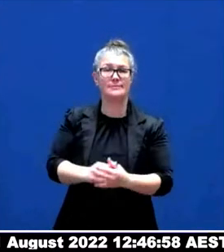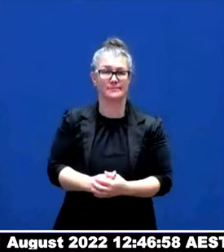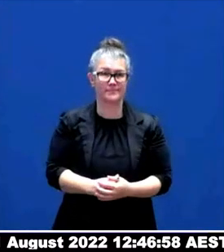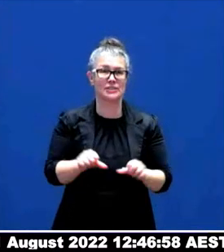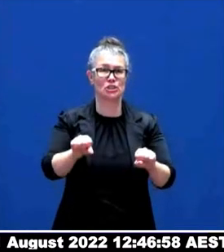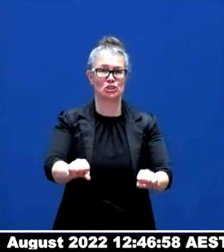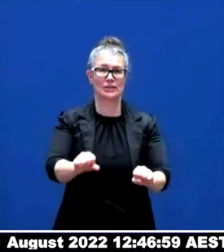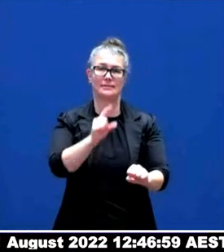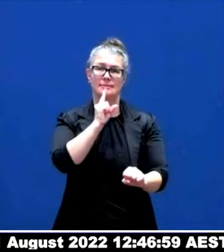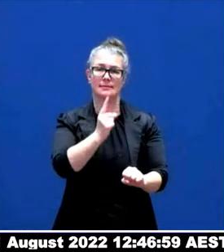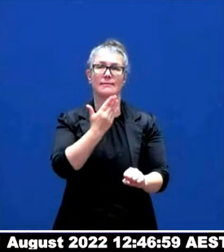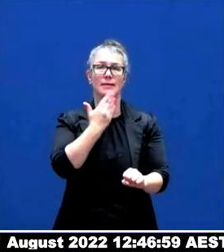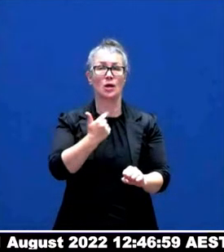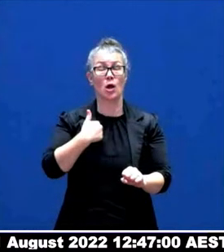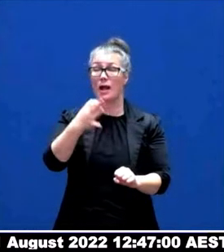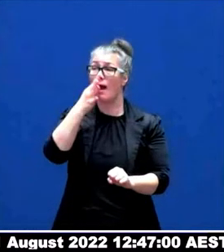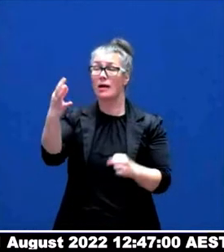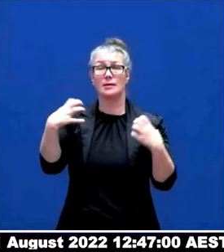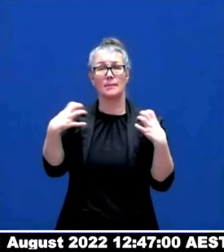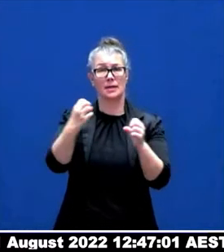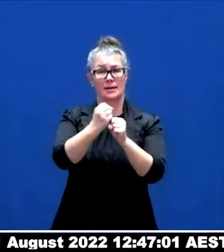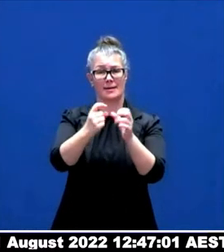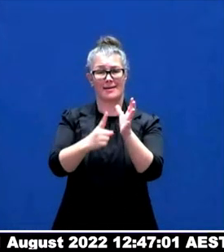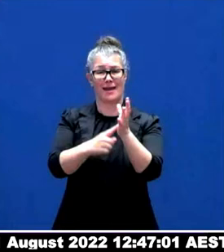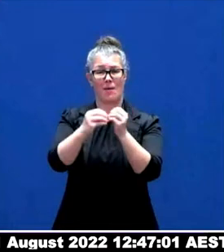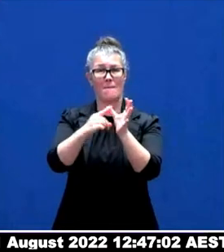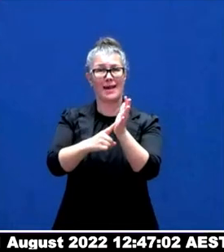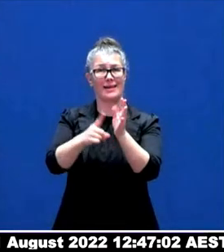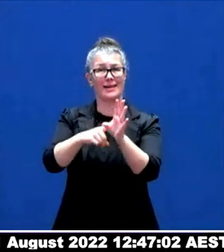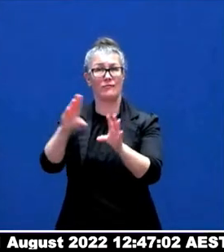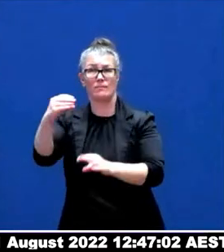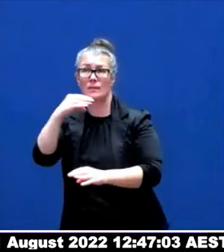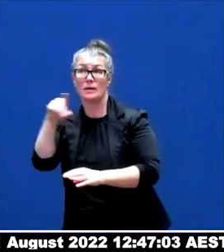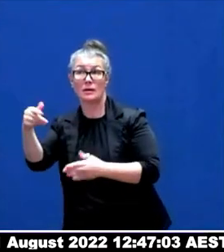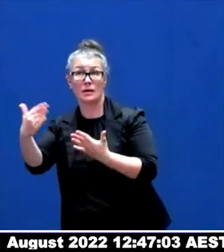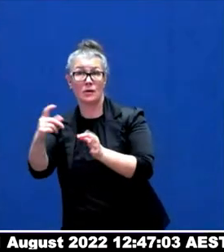I'll ask Commissioner Galbally whether she has some questions for you. Thank you.